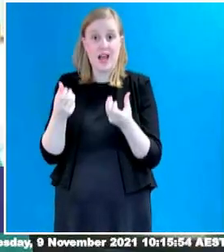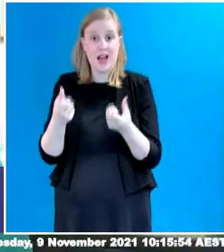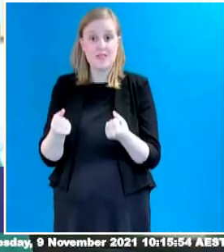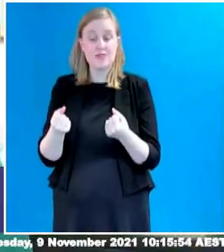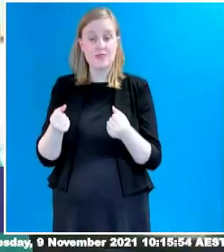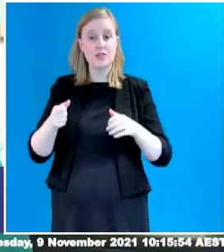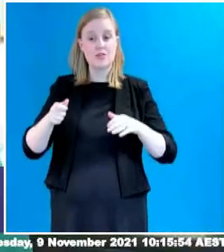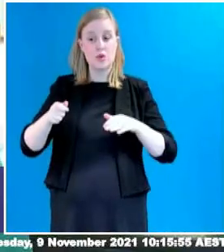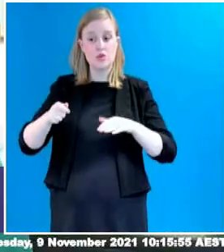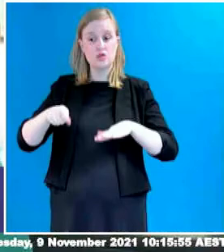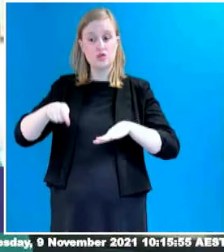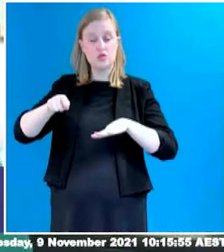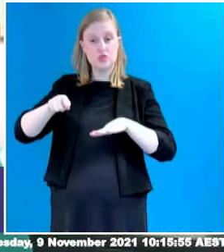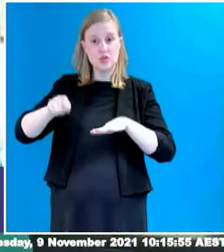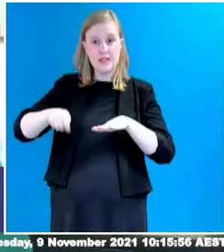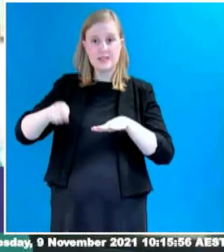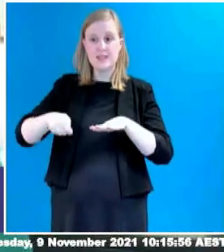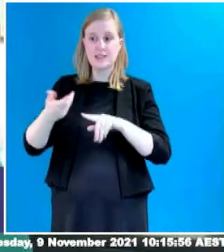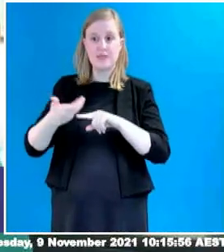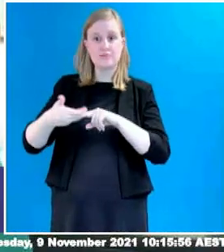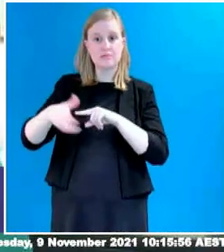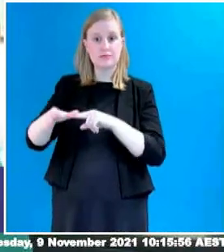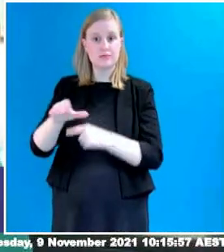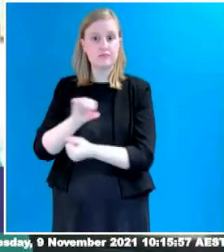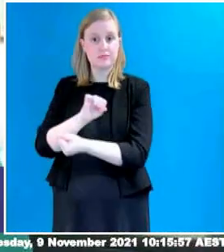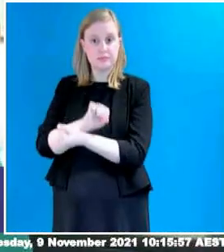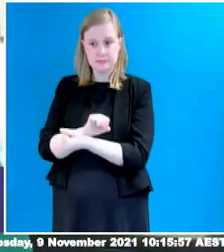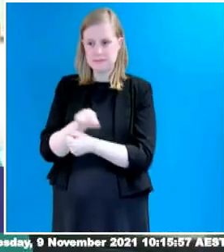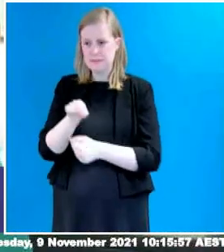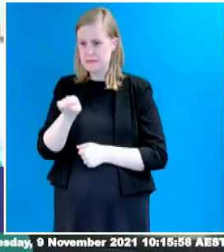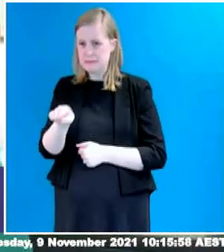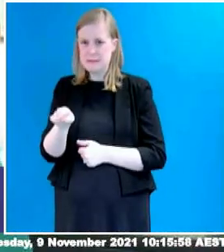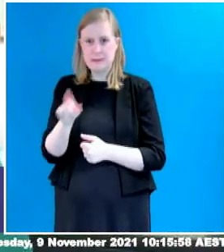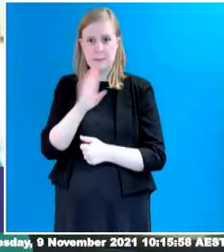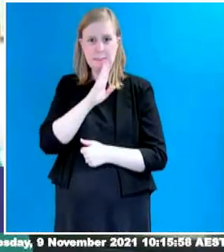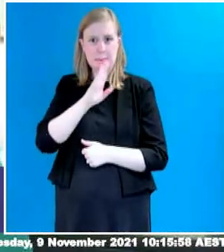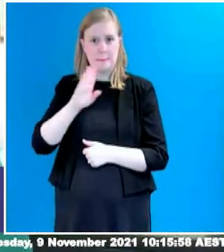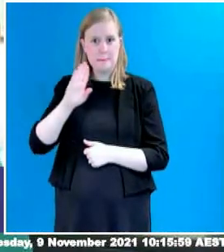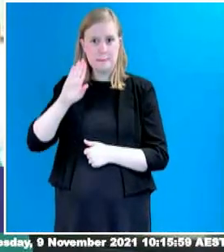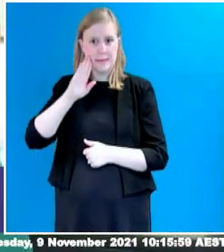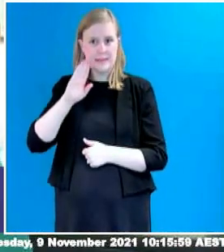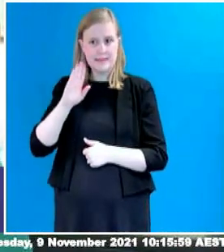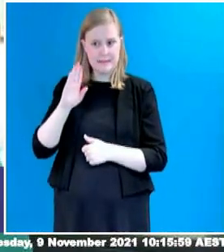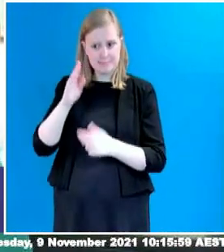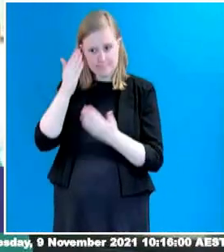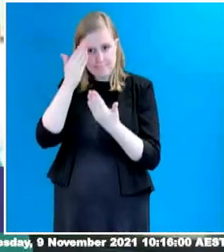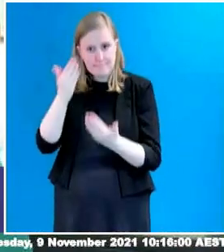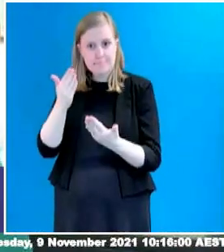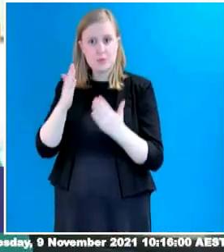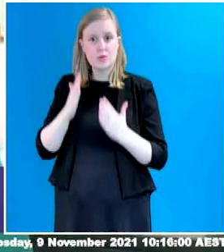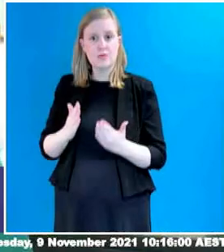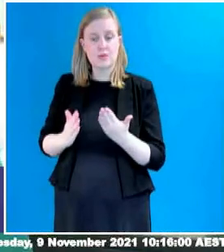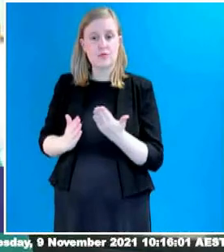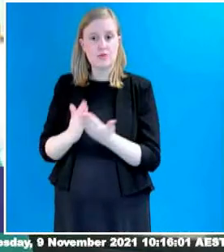correction space, about implementing human rights on an everyday level, in terms of training and access to materials.